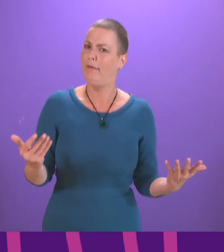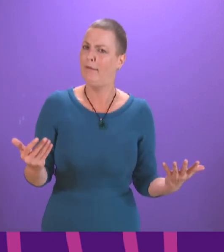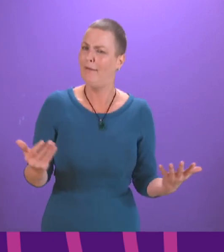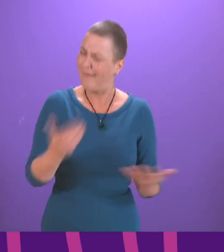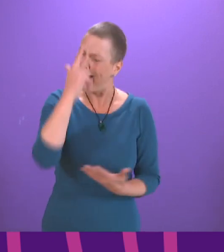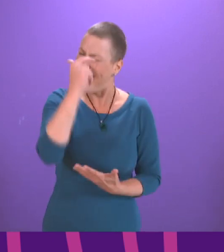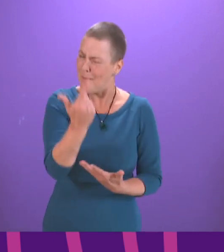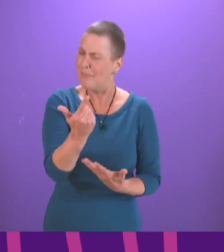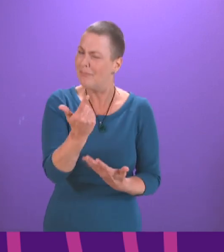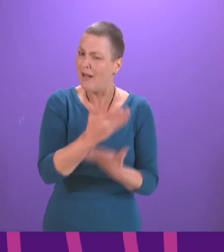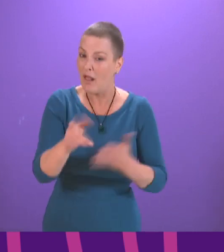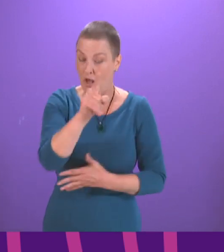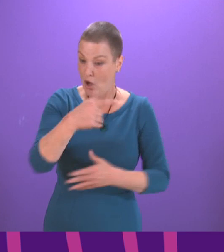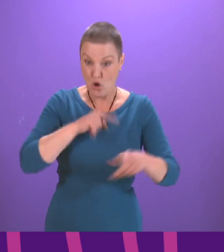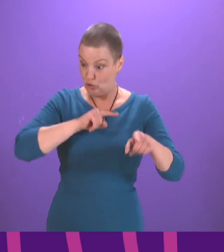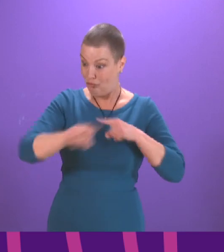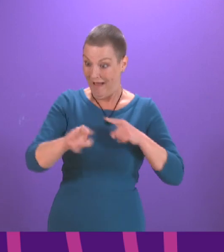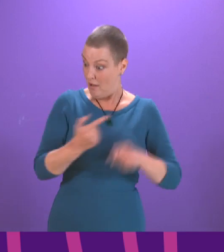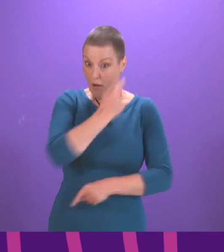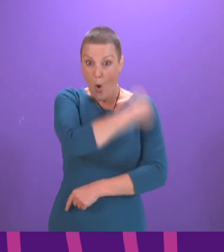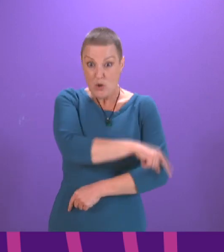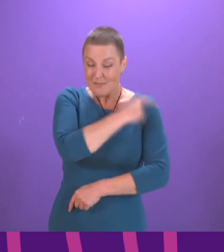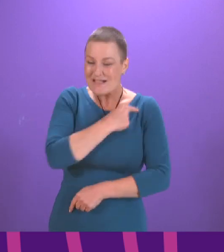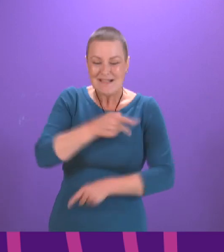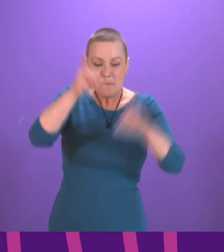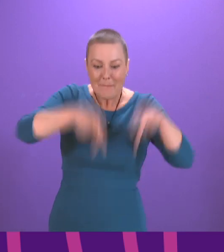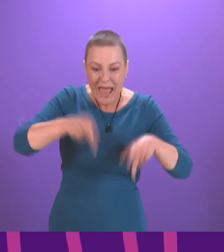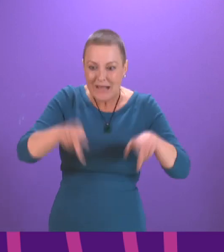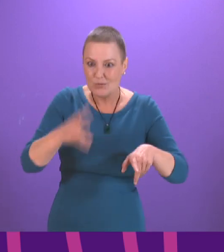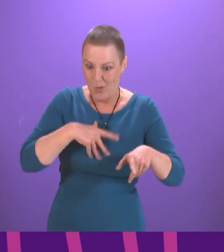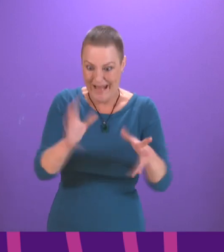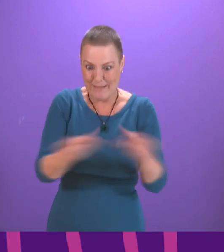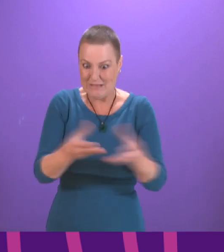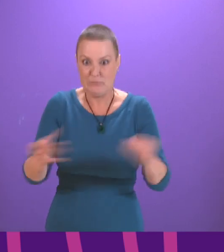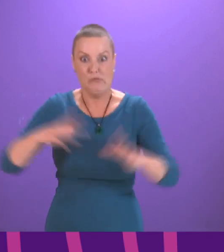the drive to clear space and free up beds in our hospitals and the discharge of Covid-19